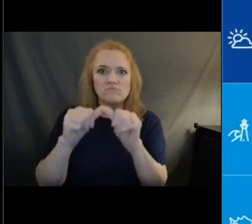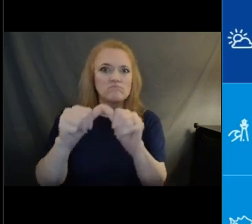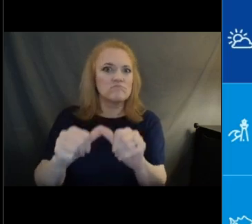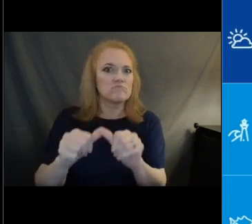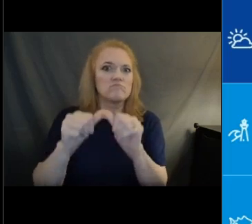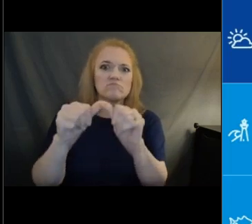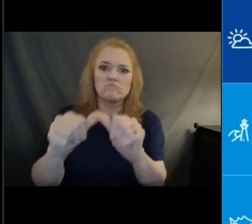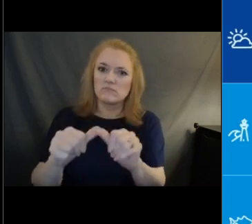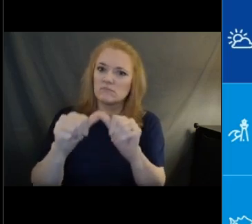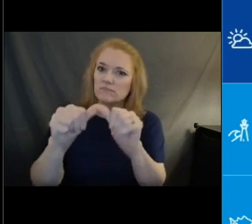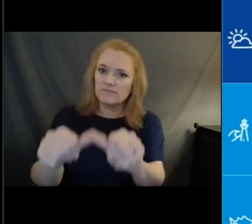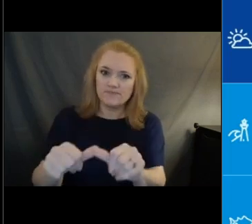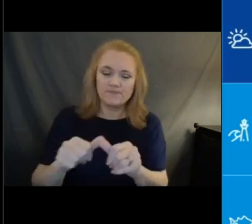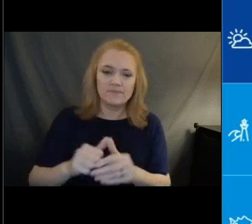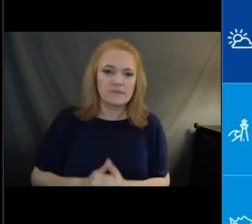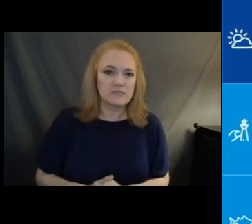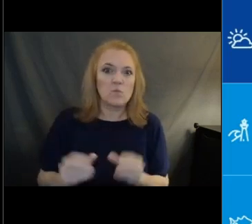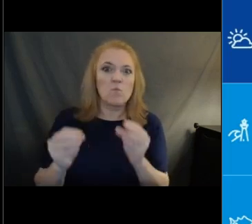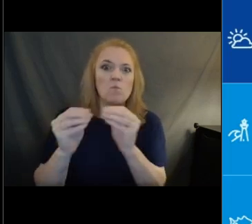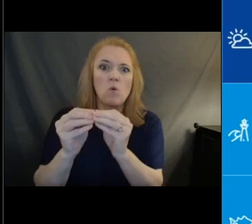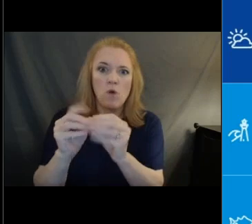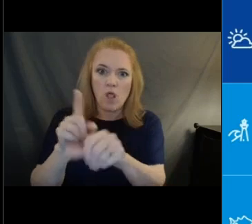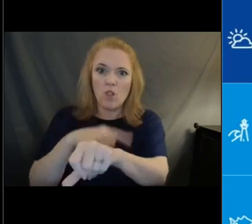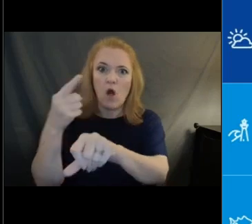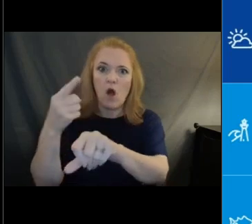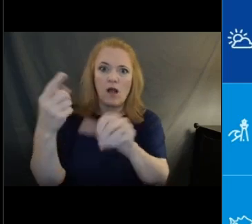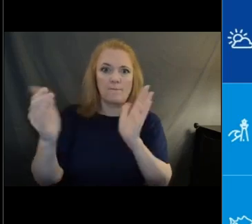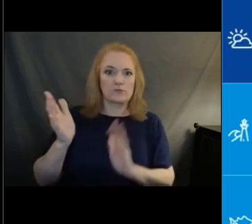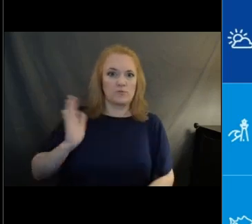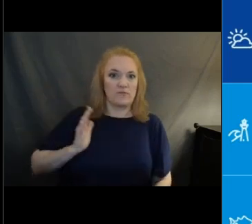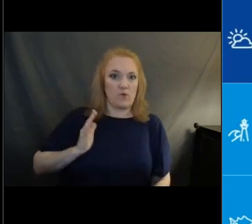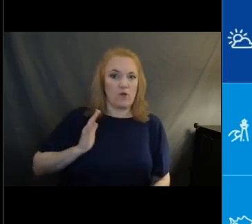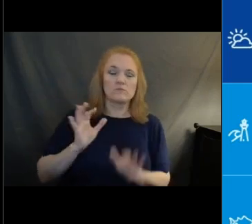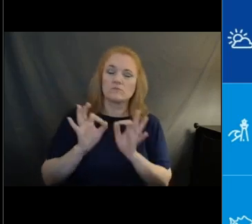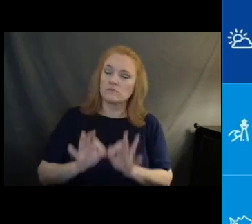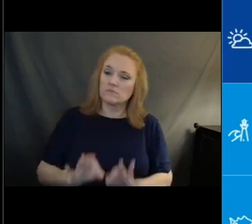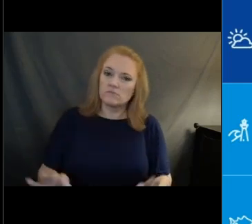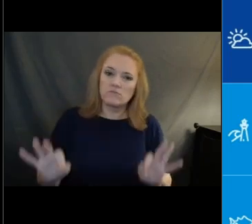and that's what makes it so, this so important what you're hearing about today. You know looking